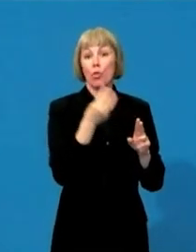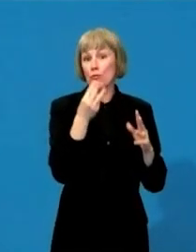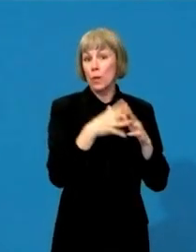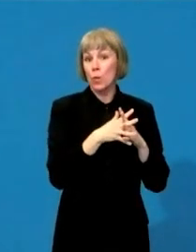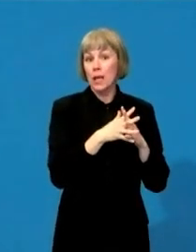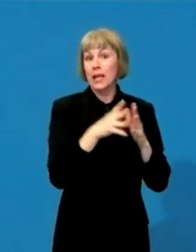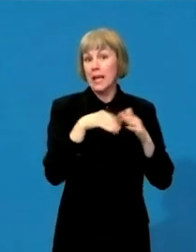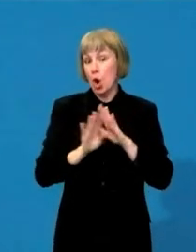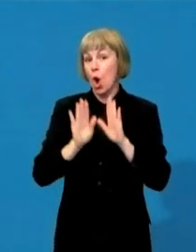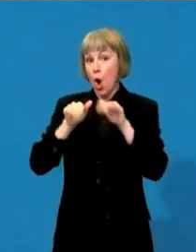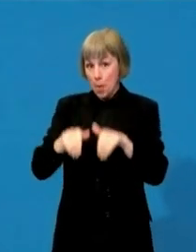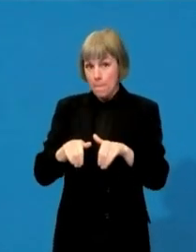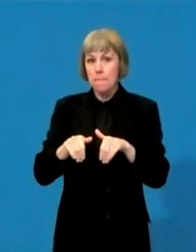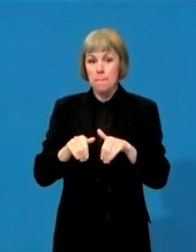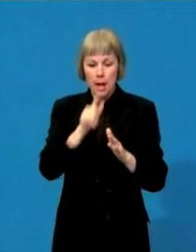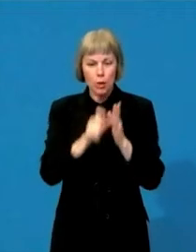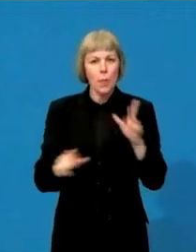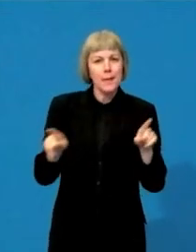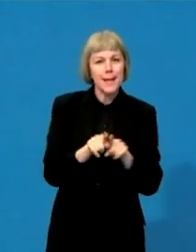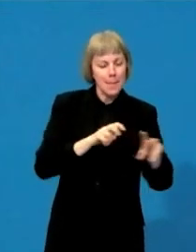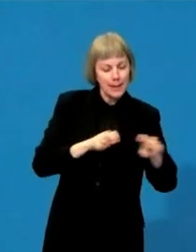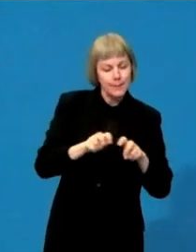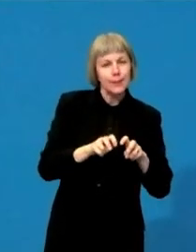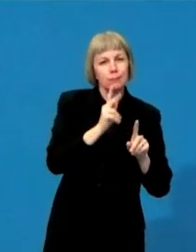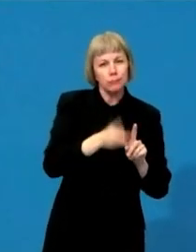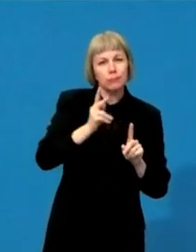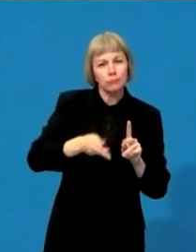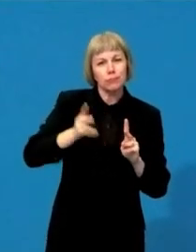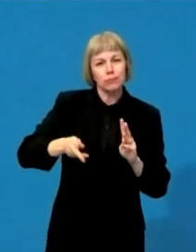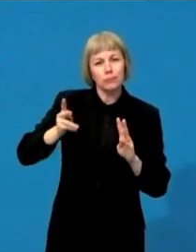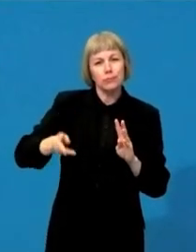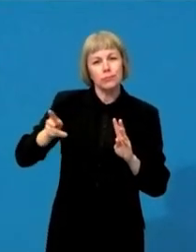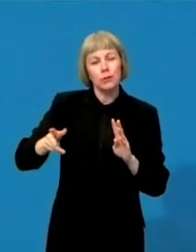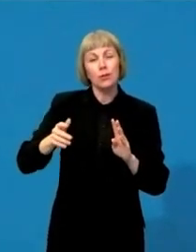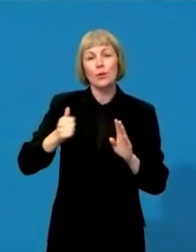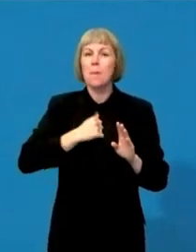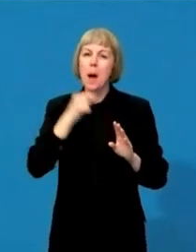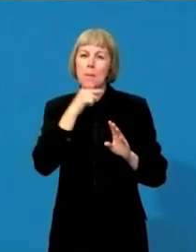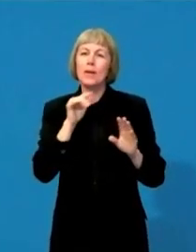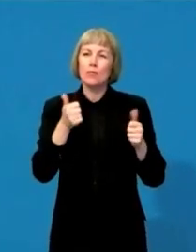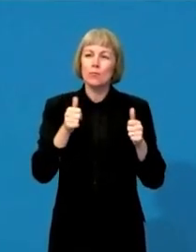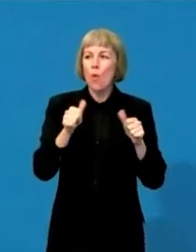So, for myself, I can say my - my kids don't really drop off as much as other kids